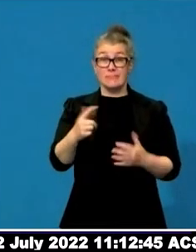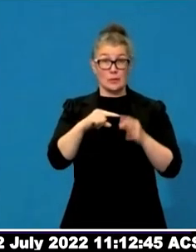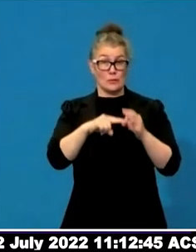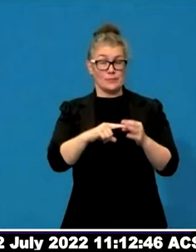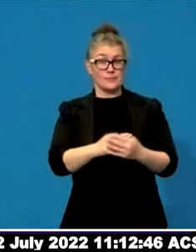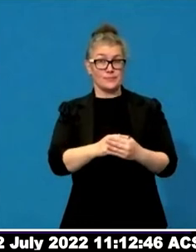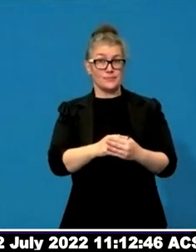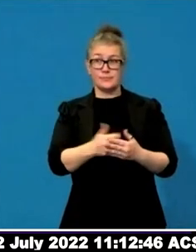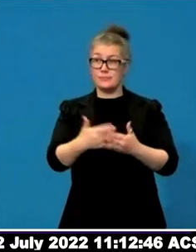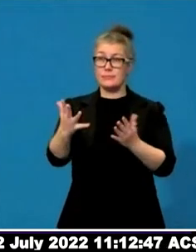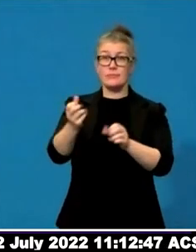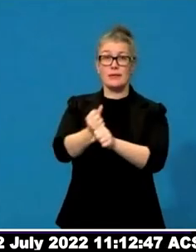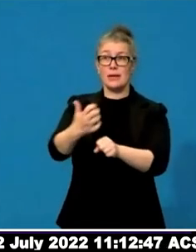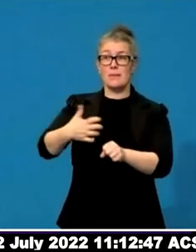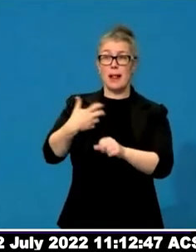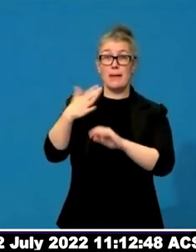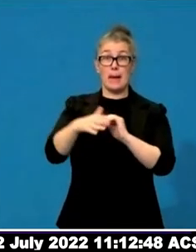by giving them a contact name and number?